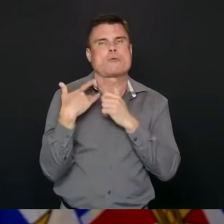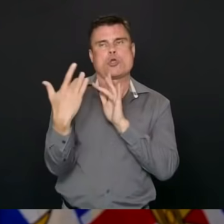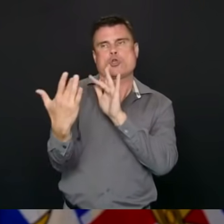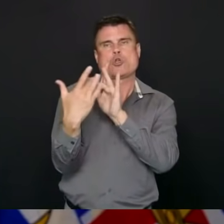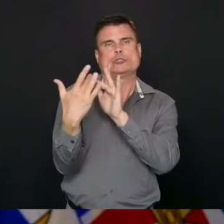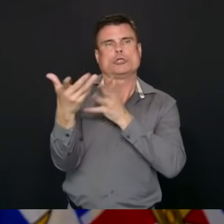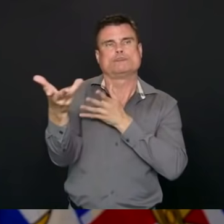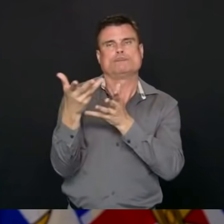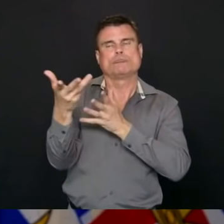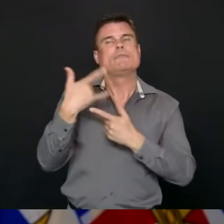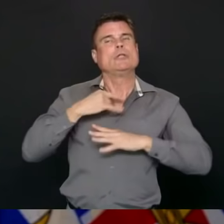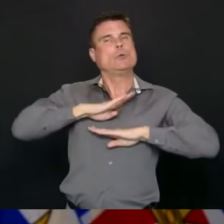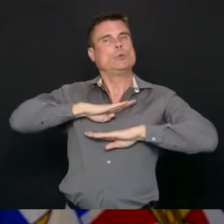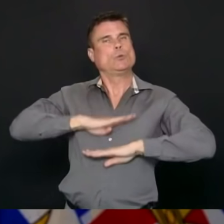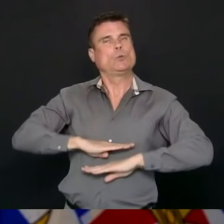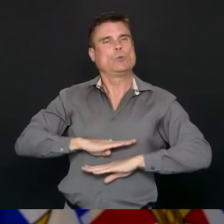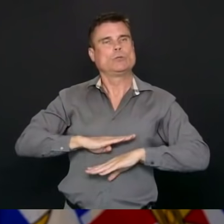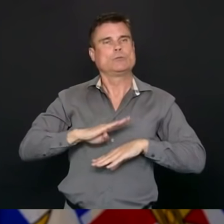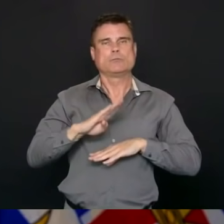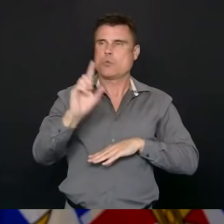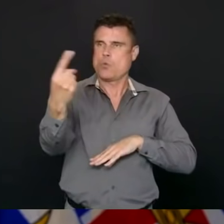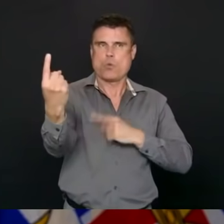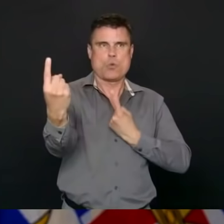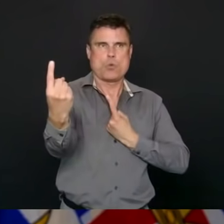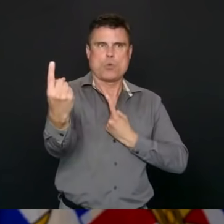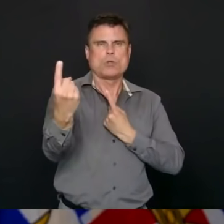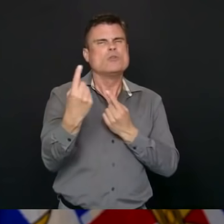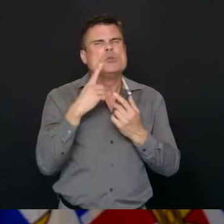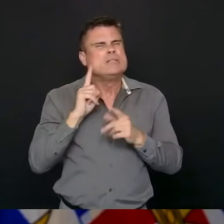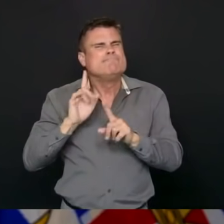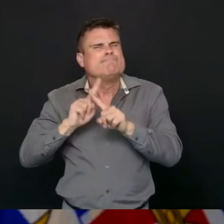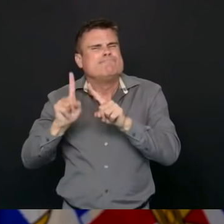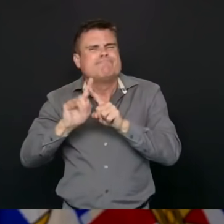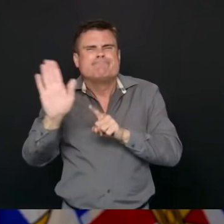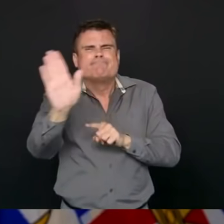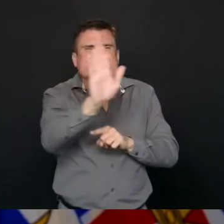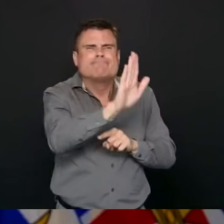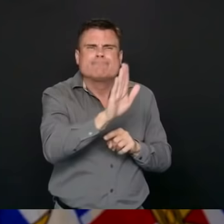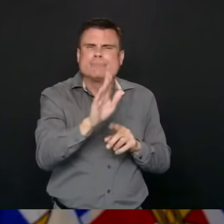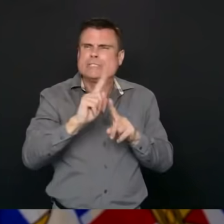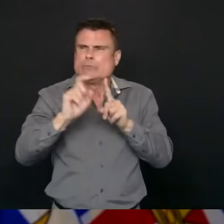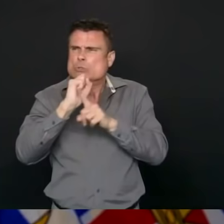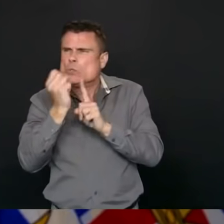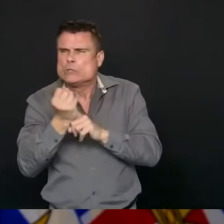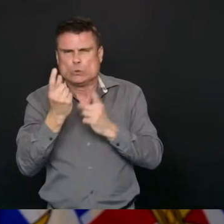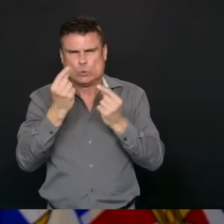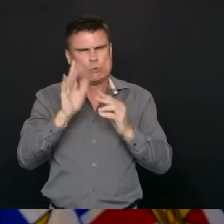I want to keep us close so we can all be safe. We will provide some guidance and there will